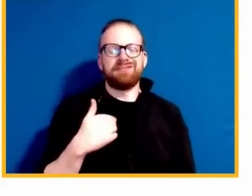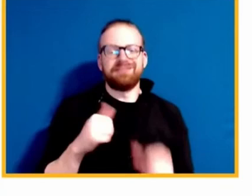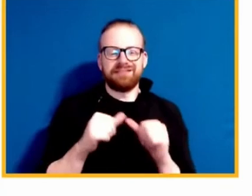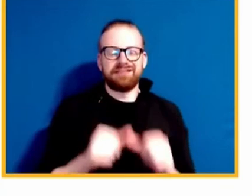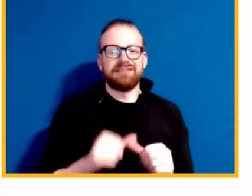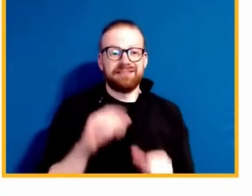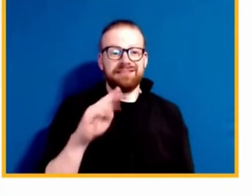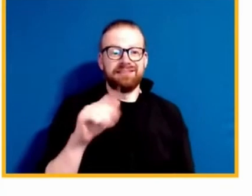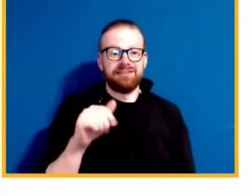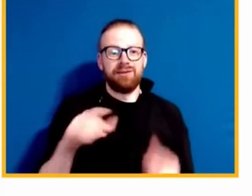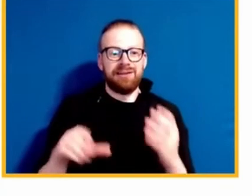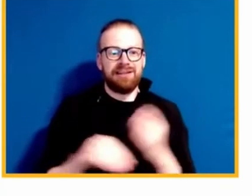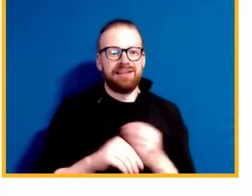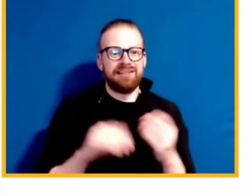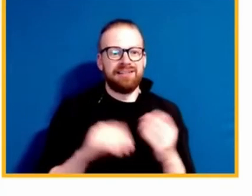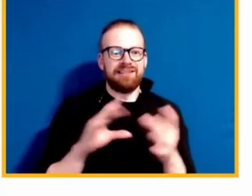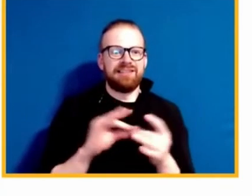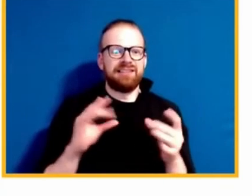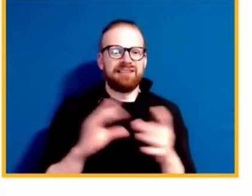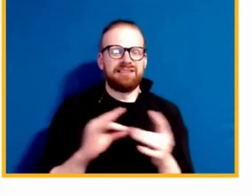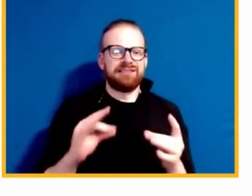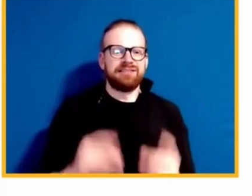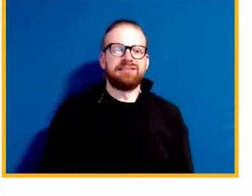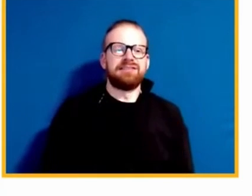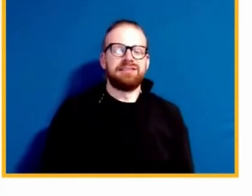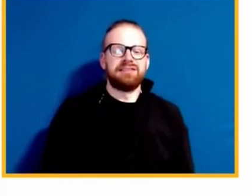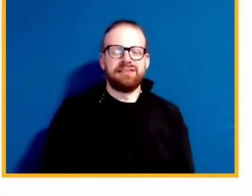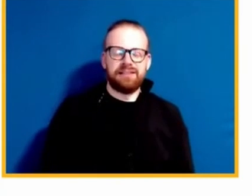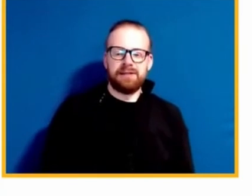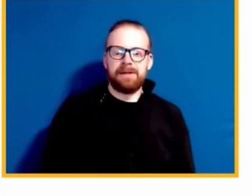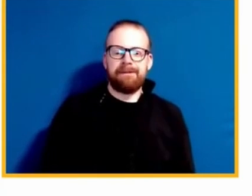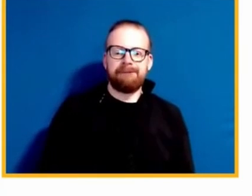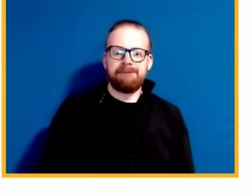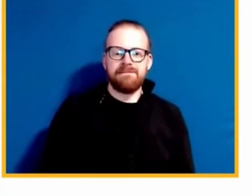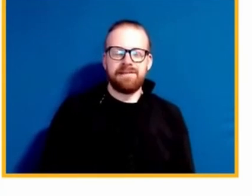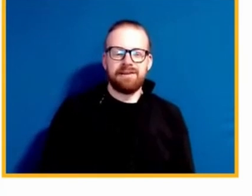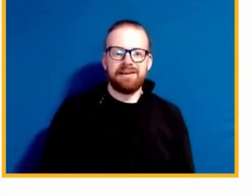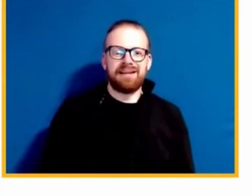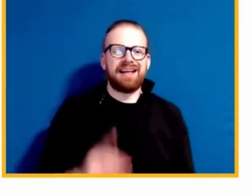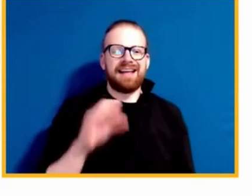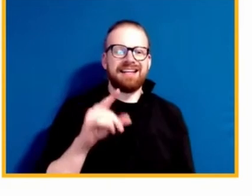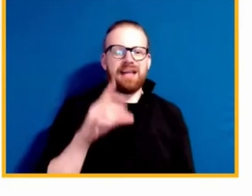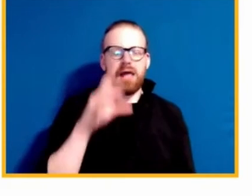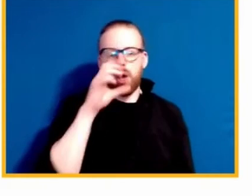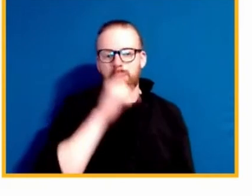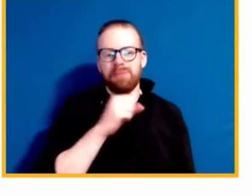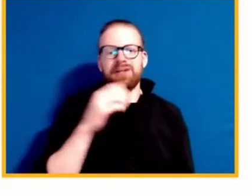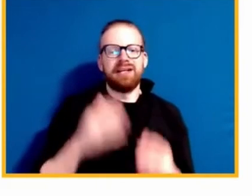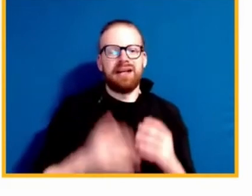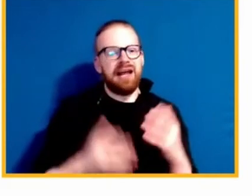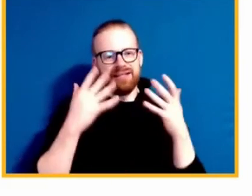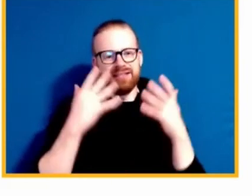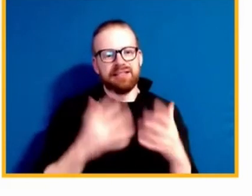Beta, do you want to add a comment in though? [Beta] Aside from, I did miss kind of the tail end of it unfortunately, but the one